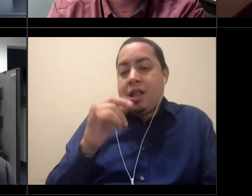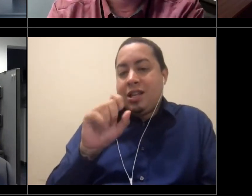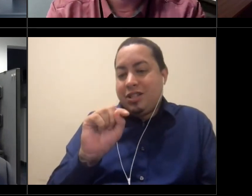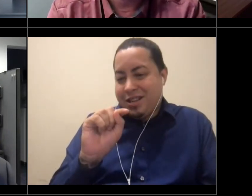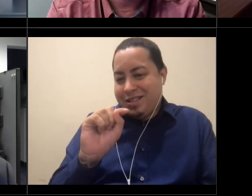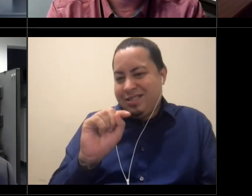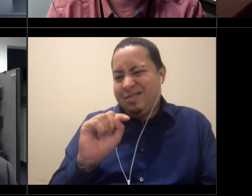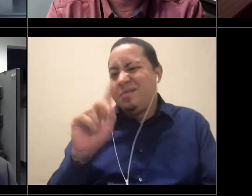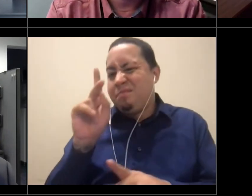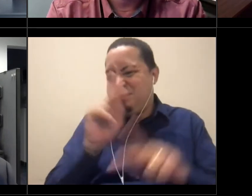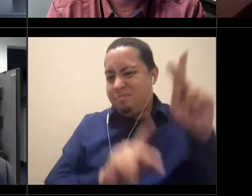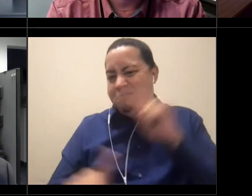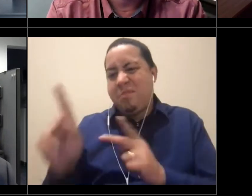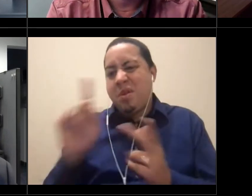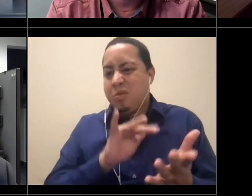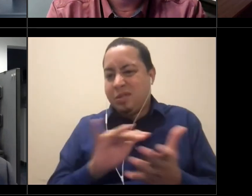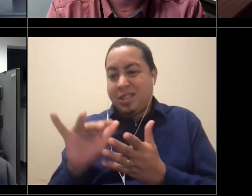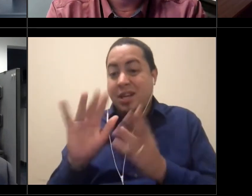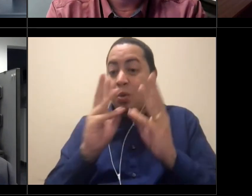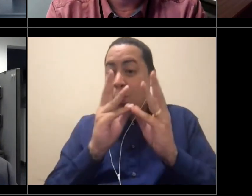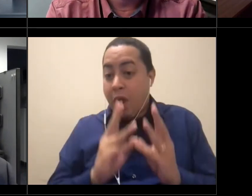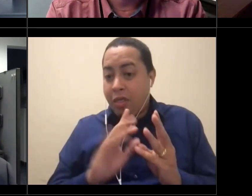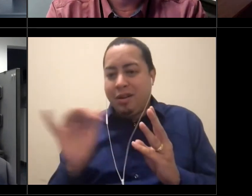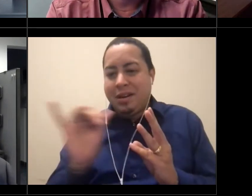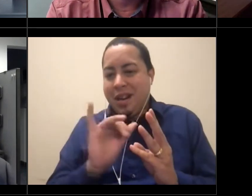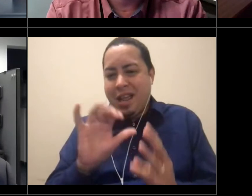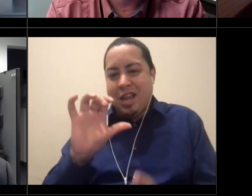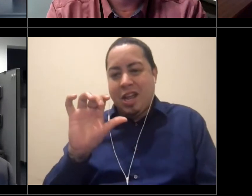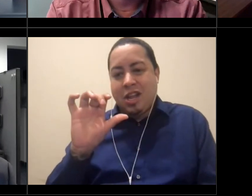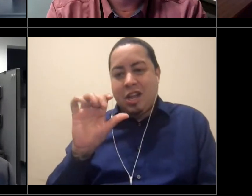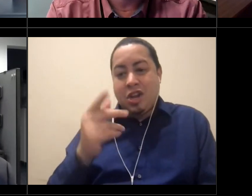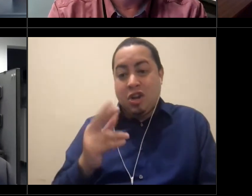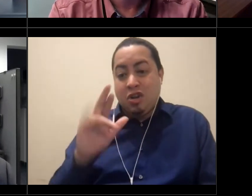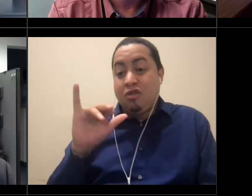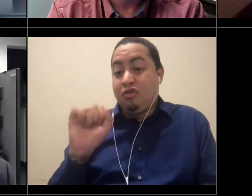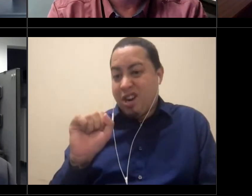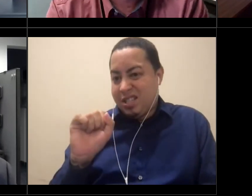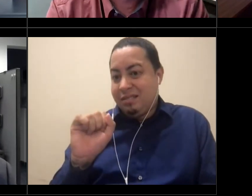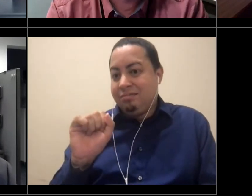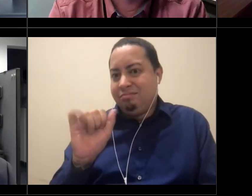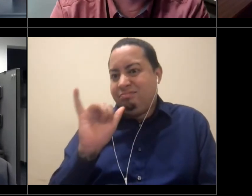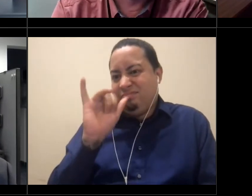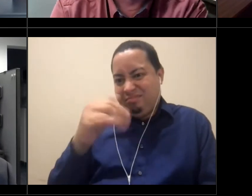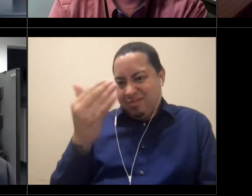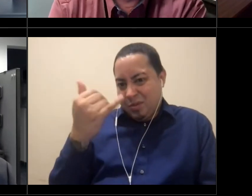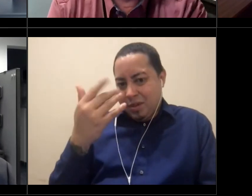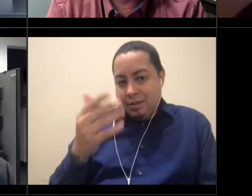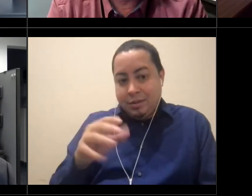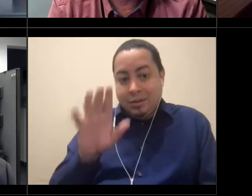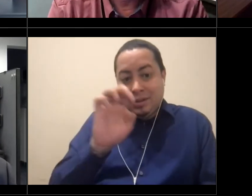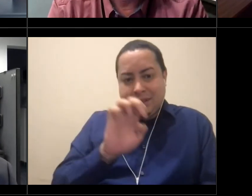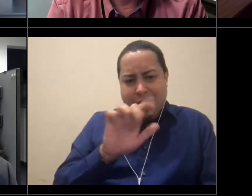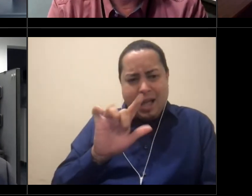like doing Chris is a meteorologist. We still let them operate the satellites even though he's a meteorologist. Ellen's a meteorologist too, I believe.